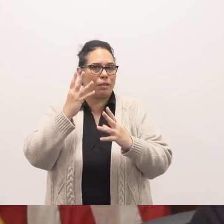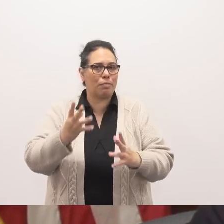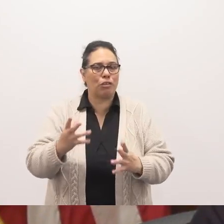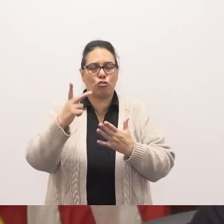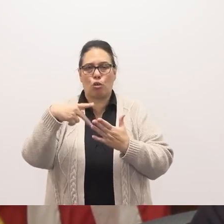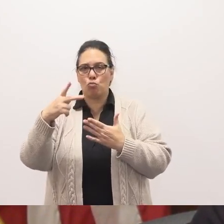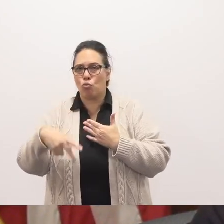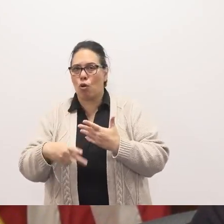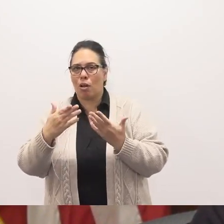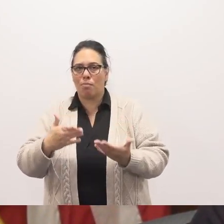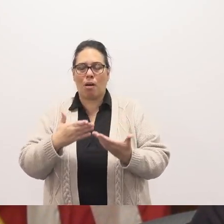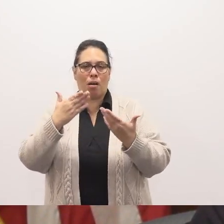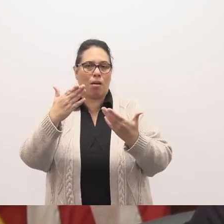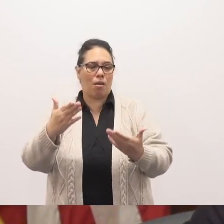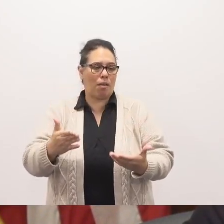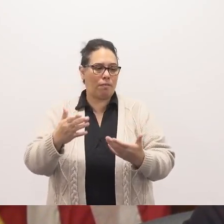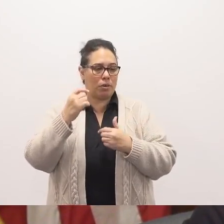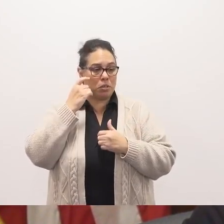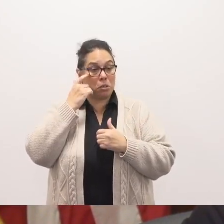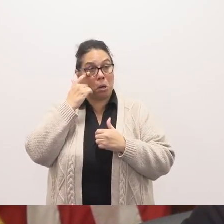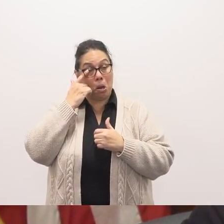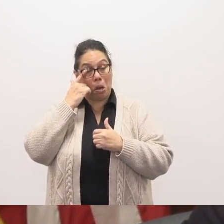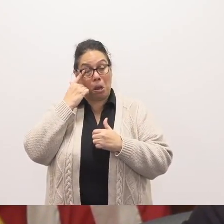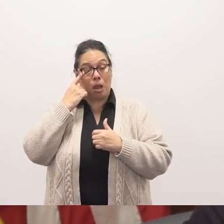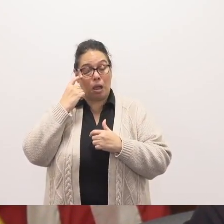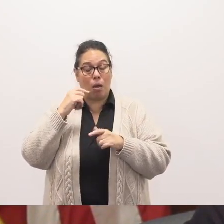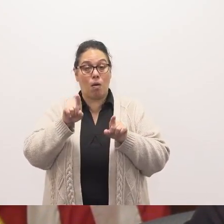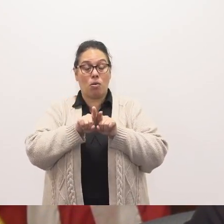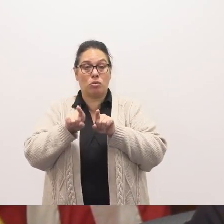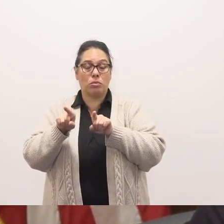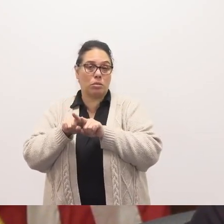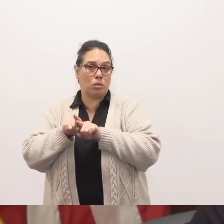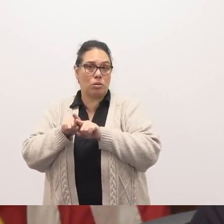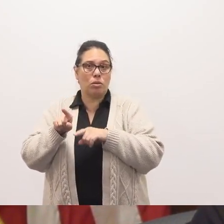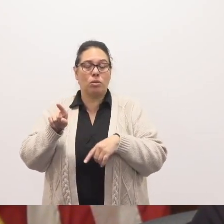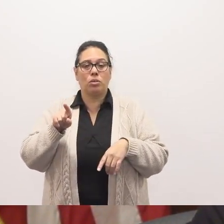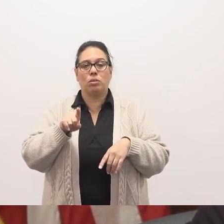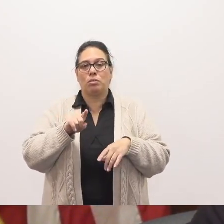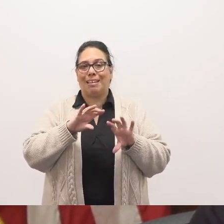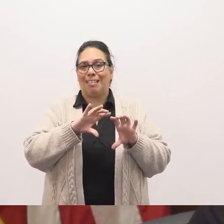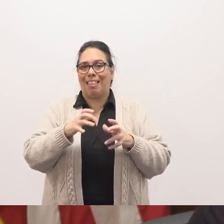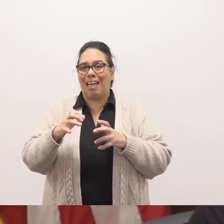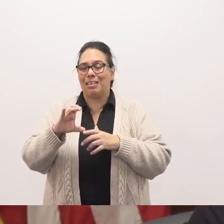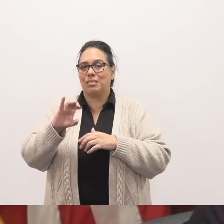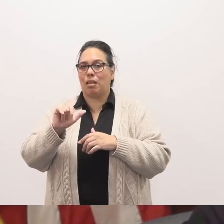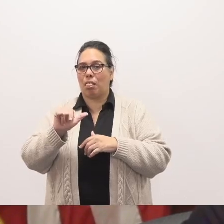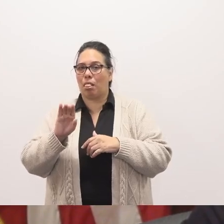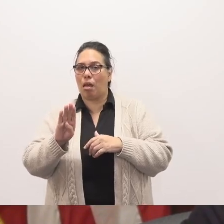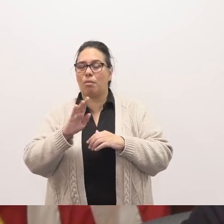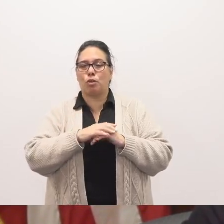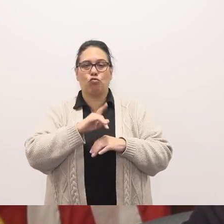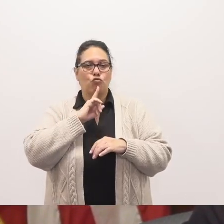that the school offers as well as the classes and the clubs and a lot of really helpful information.